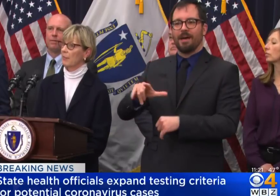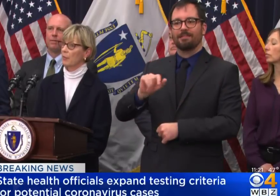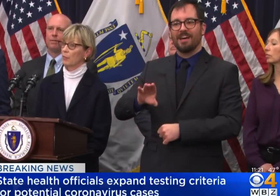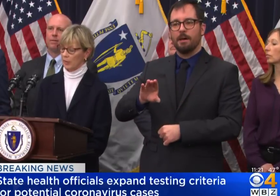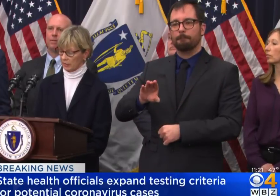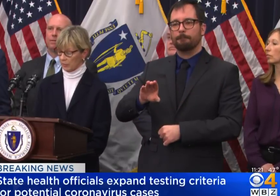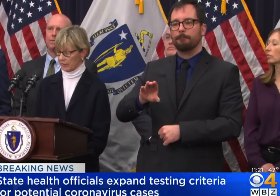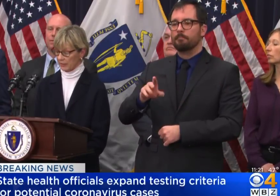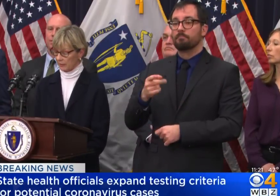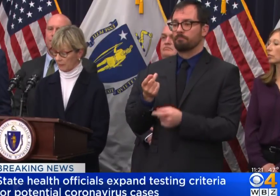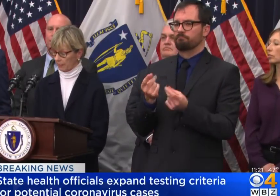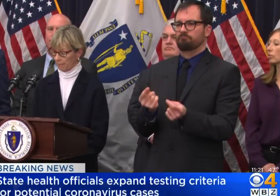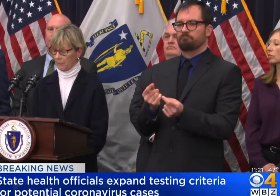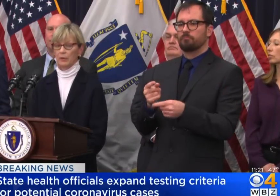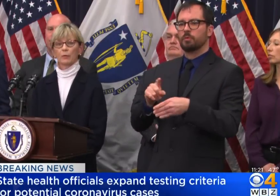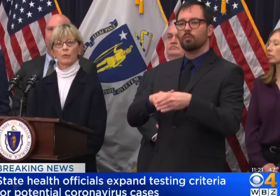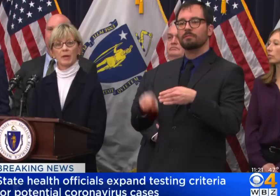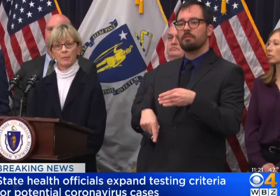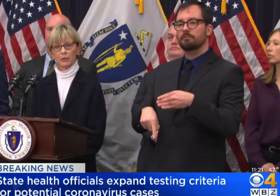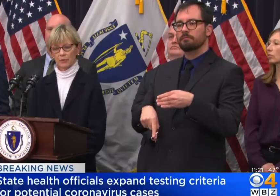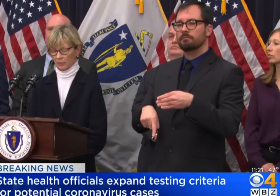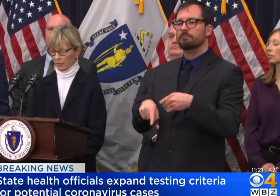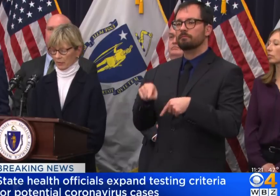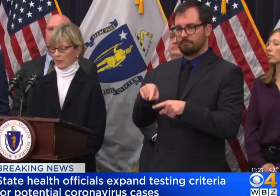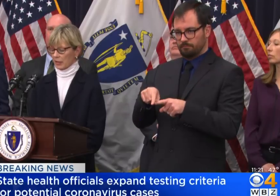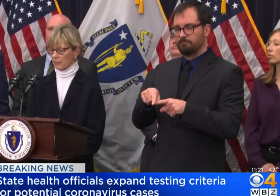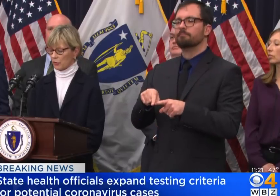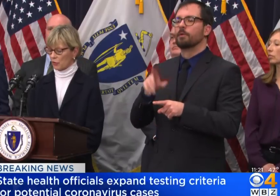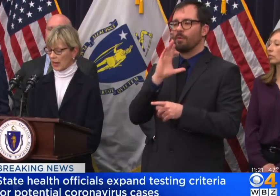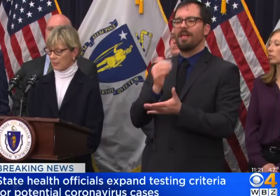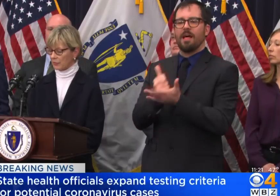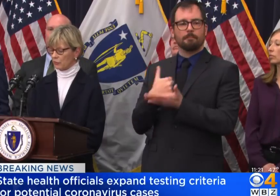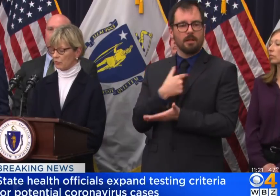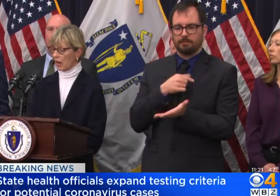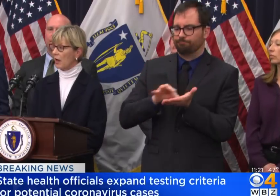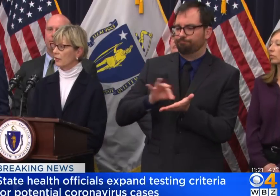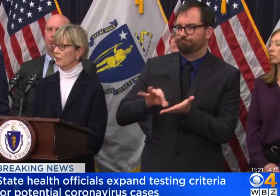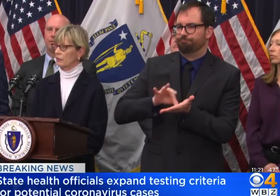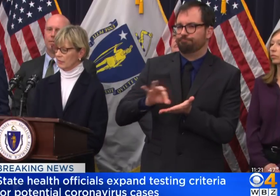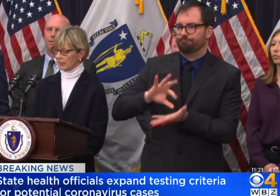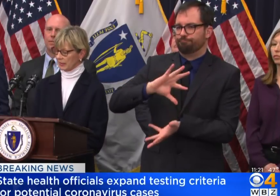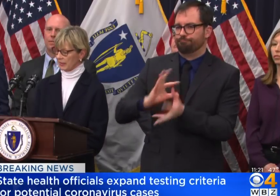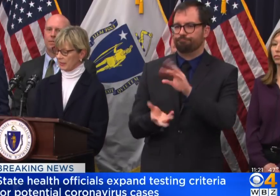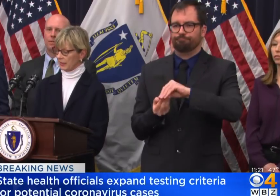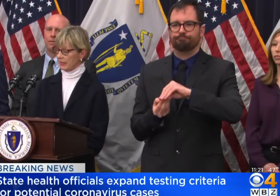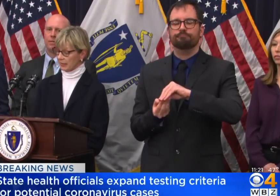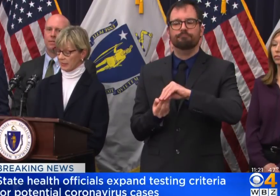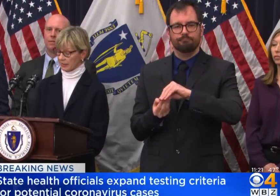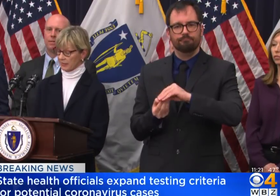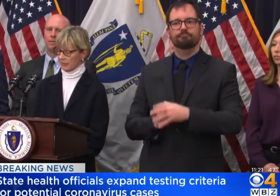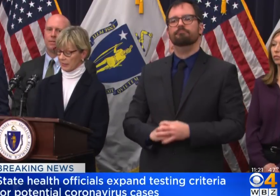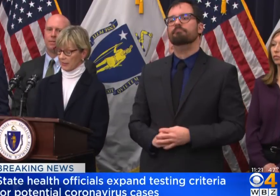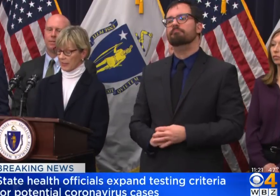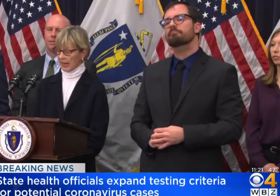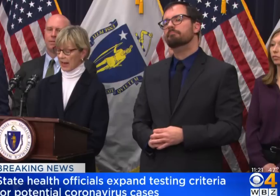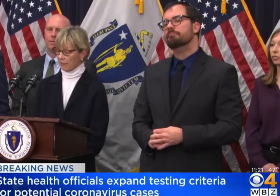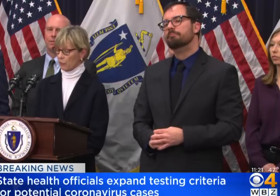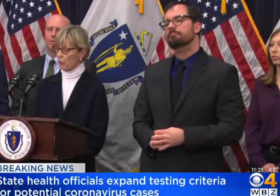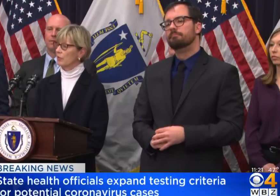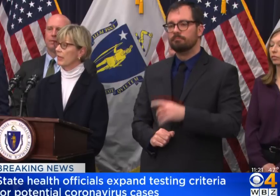CLINICIANS WILL BE ABLE TO SEND SPECIMEN MINUTES TO THE LABS AND ALL RESULTS WILL BE COMMUNICATED